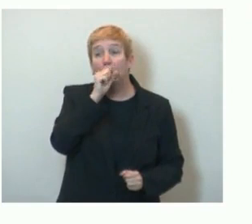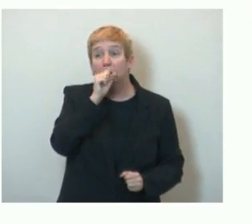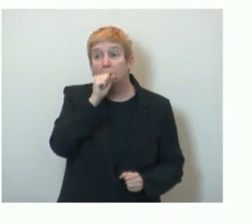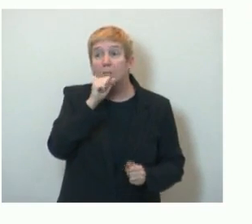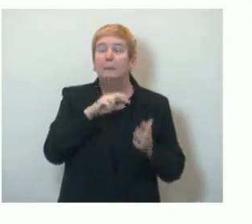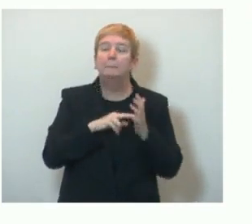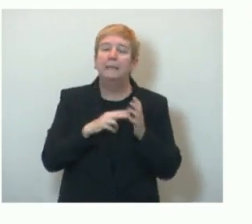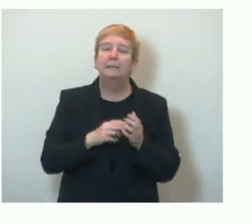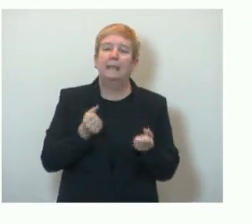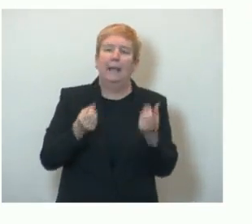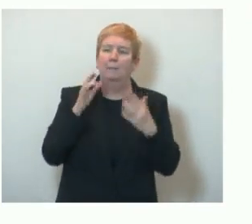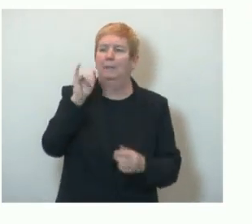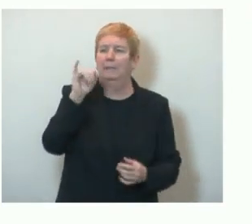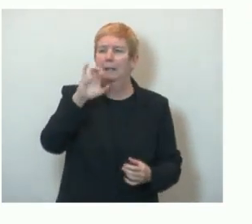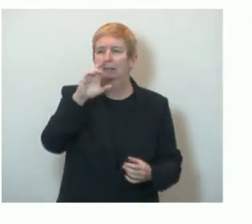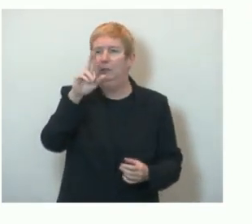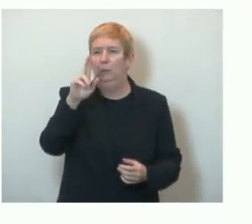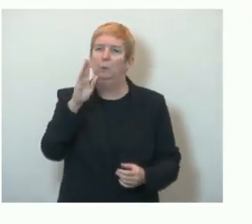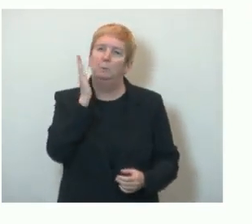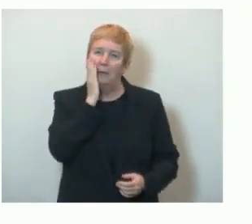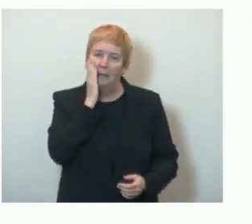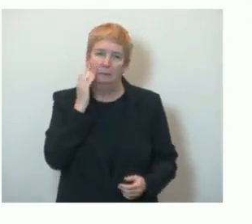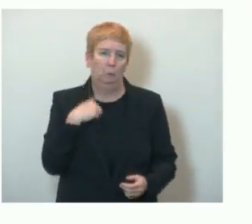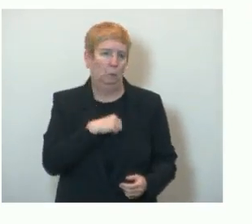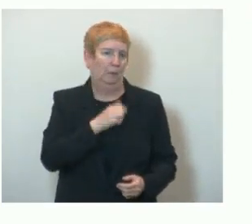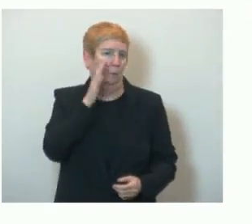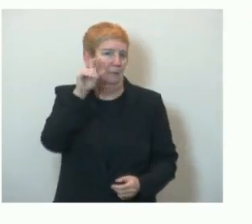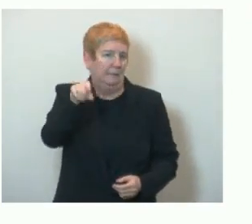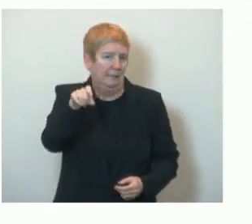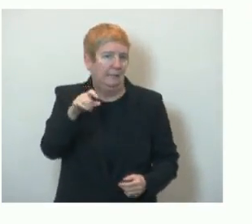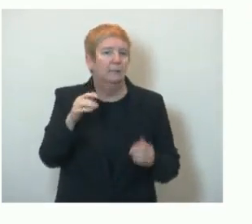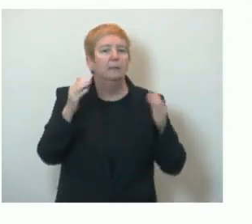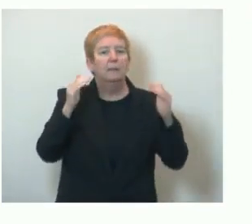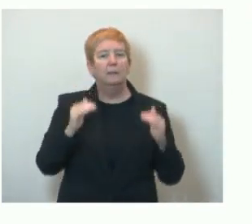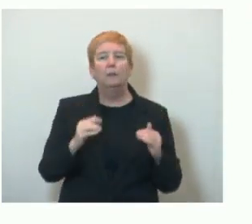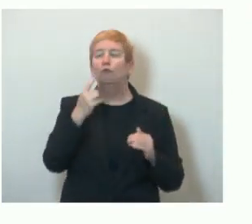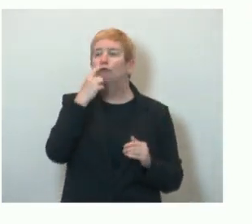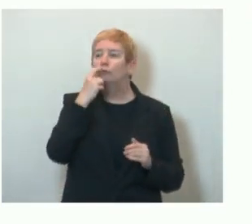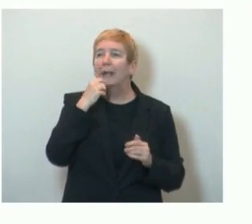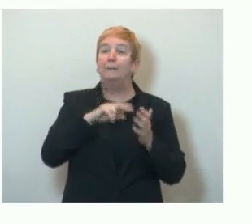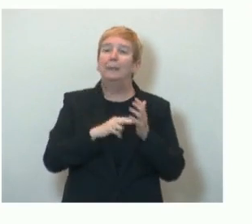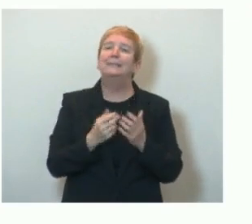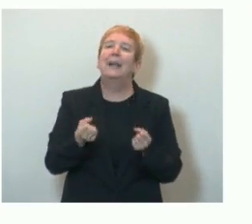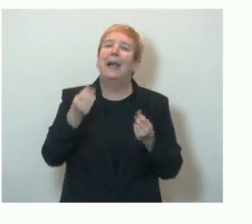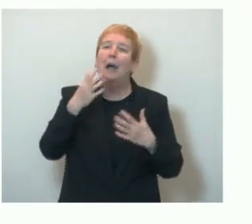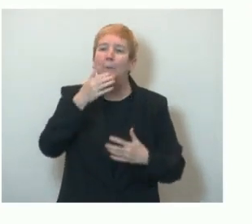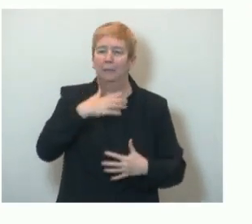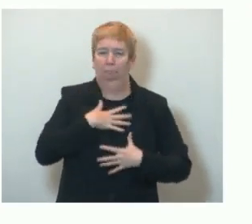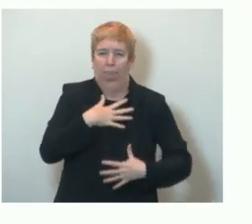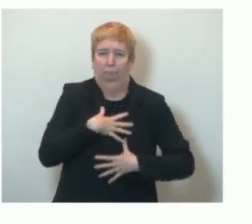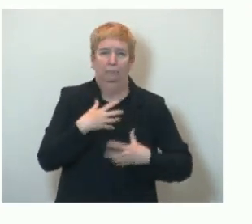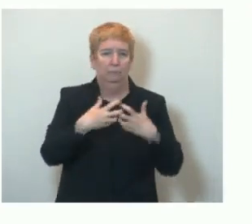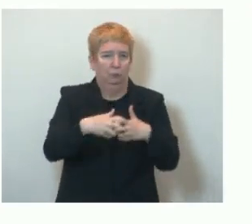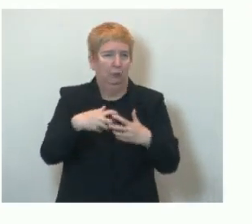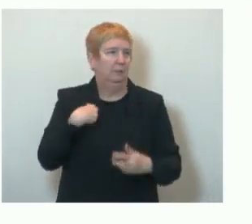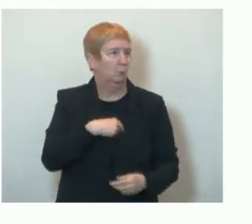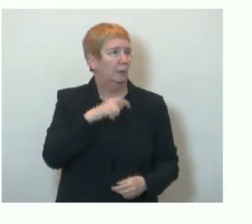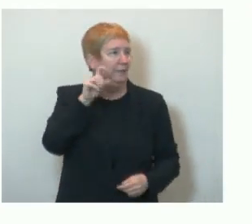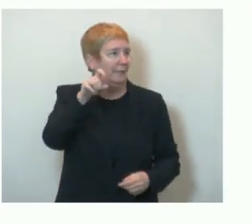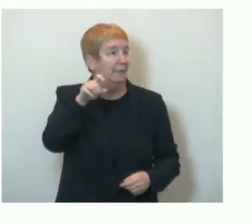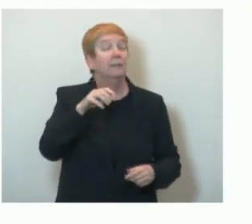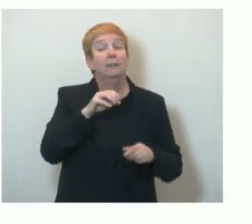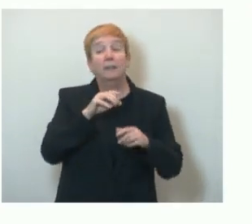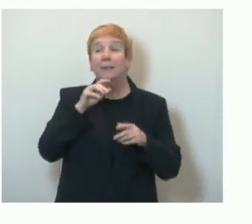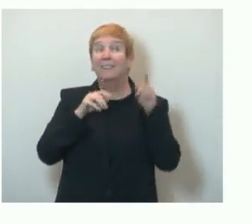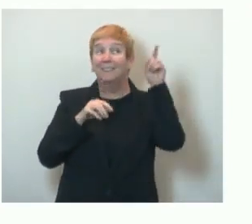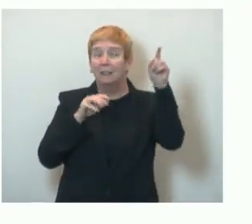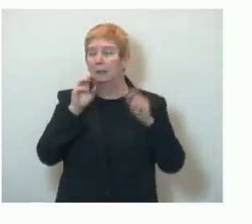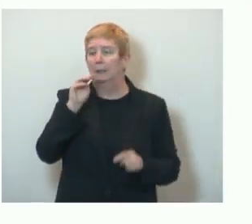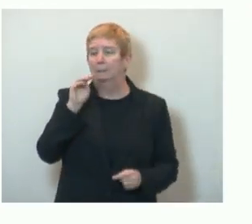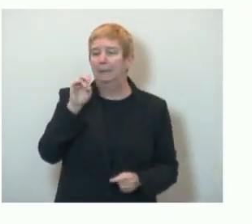THE BLUE LINE IS THE PROJECTED NUMBER OF GENERAL MEDICAL BEDS WILL NEED THE ORANGE LINE IS THE NUMBER OF ICU BEDS WILL NEED.